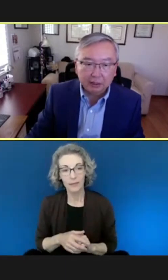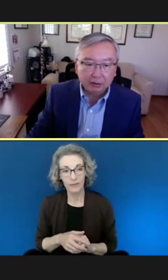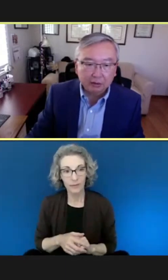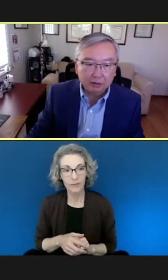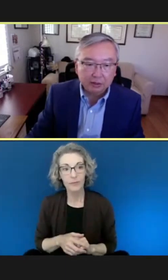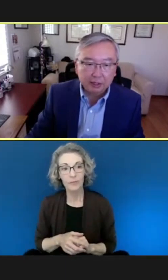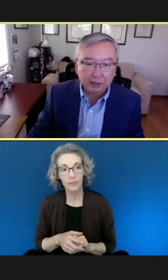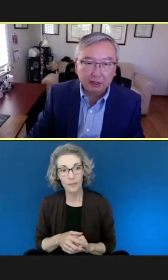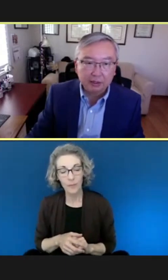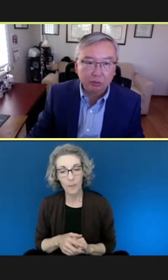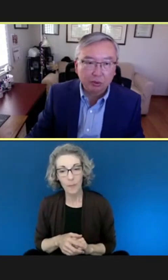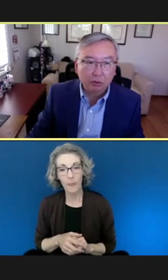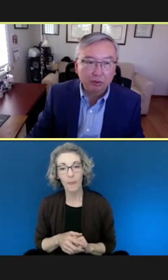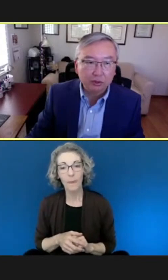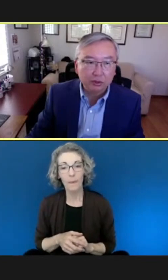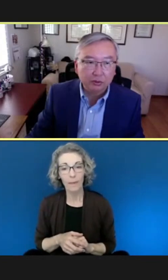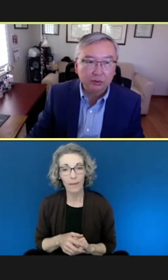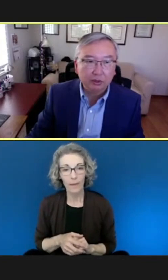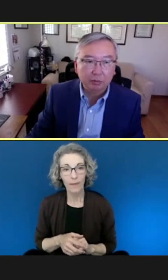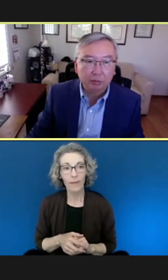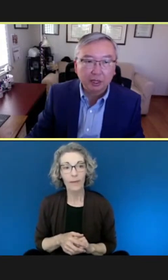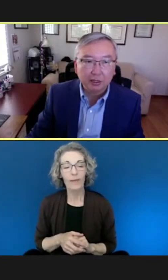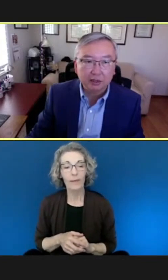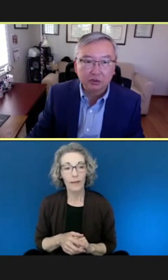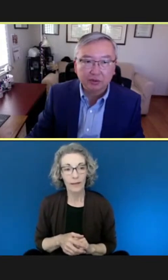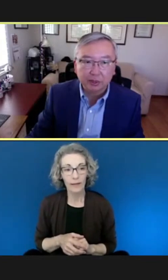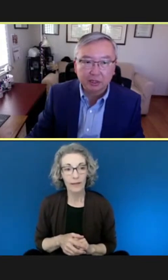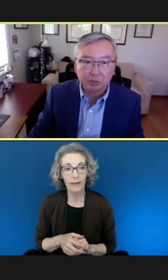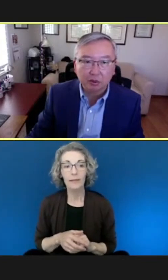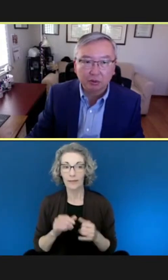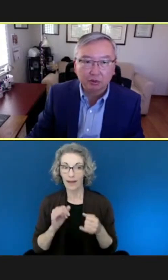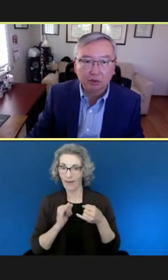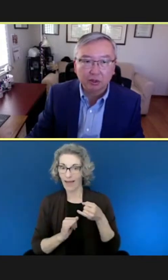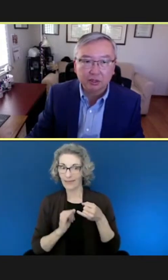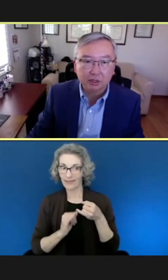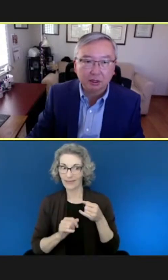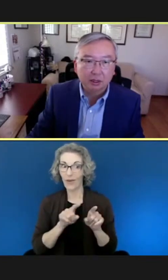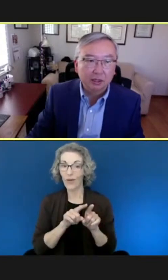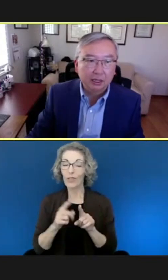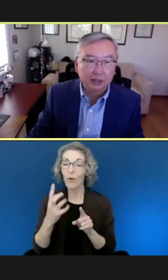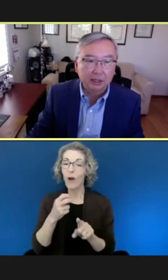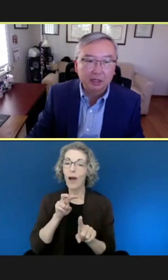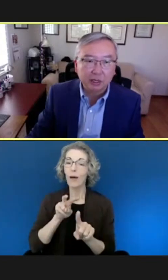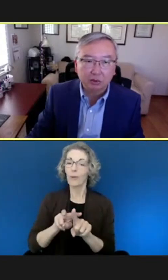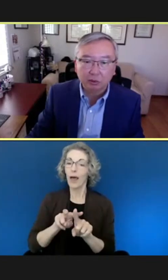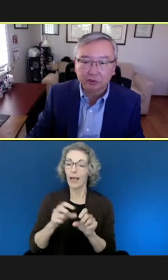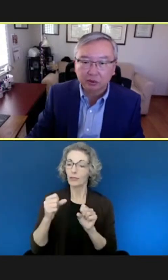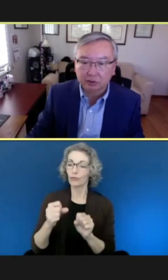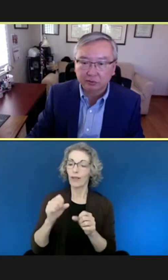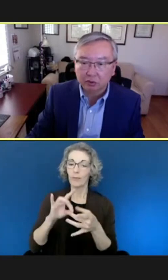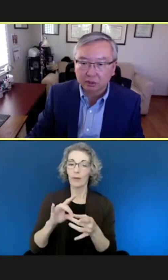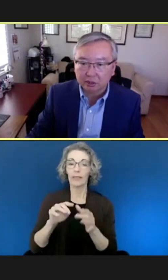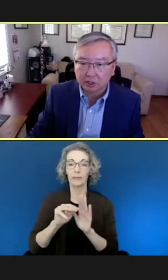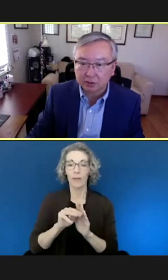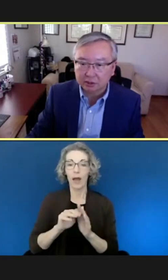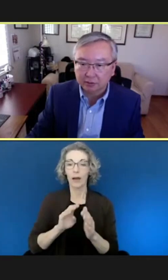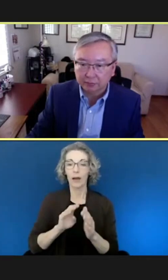Another thing is, we want to apply strength-based model across an entire spectrum of neurodiverse conditions.